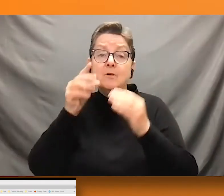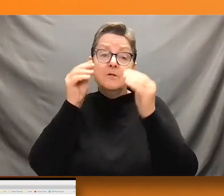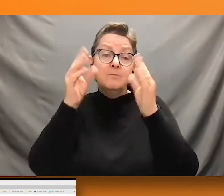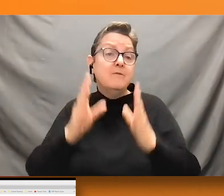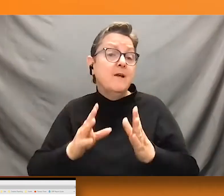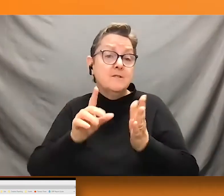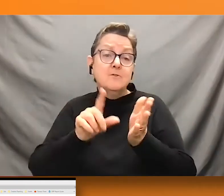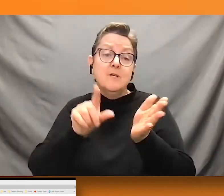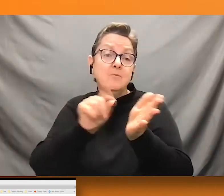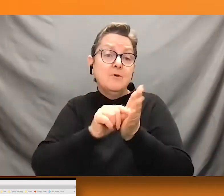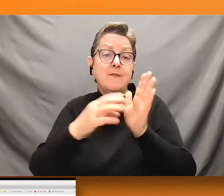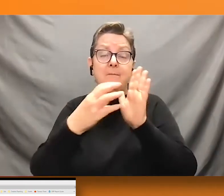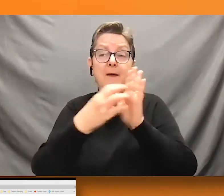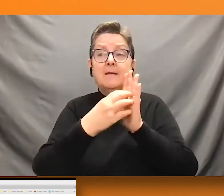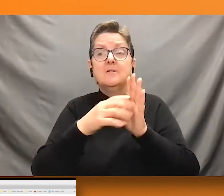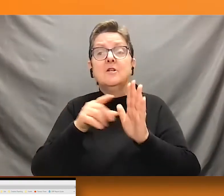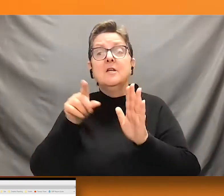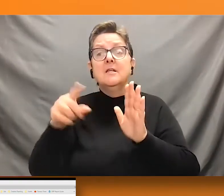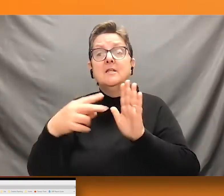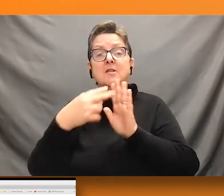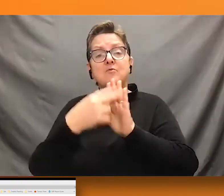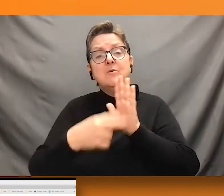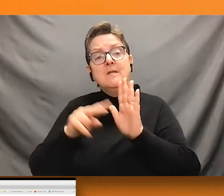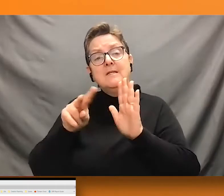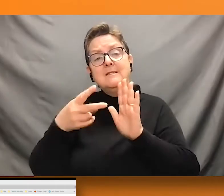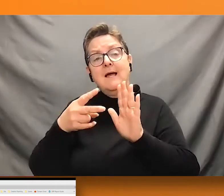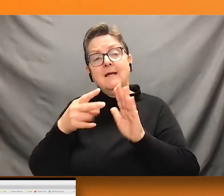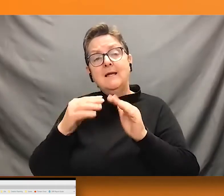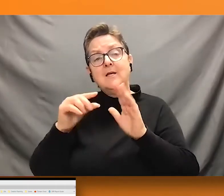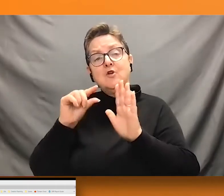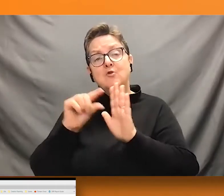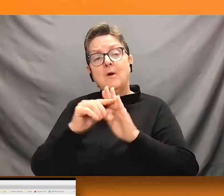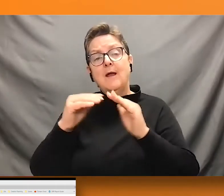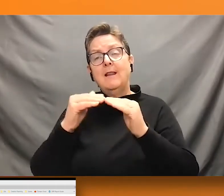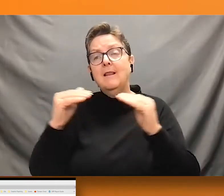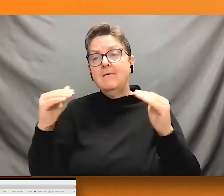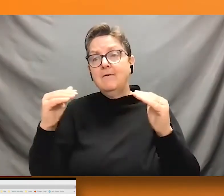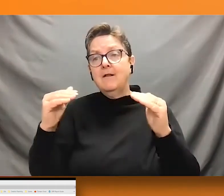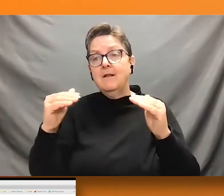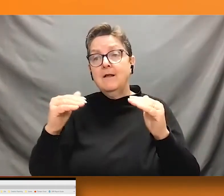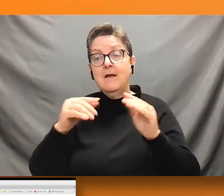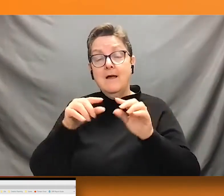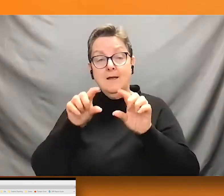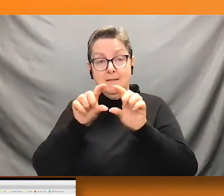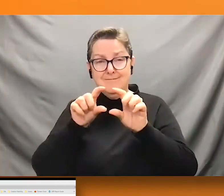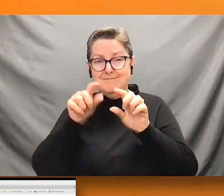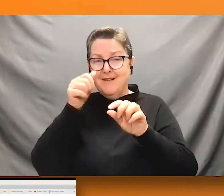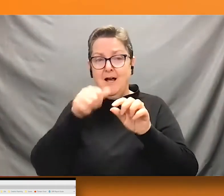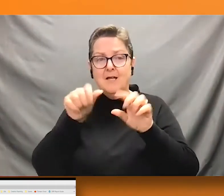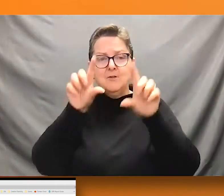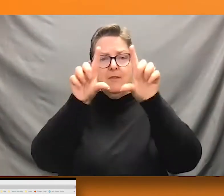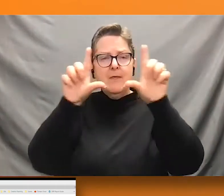and just read on the computer or you can print it. So, right now, this passage is written at a second-grade level